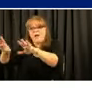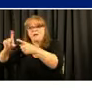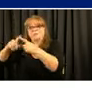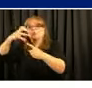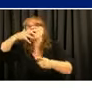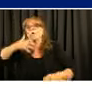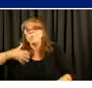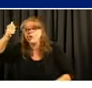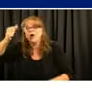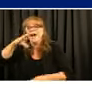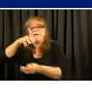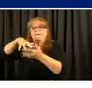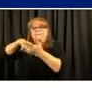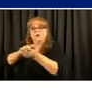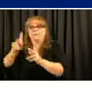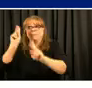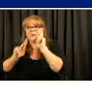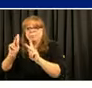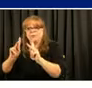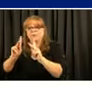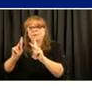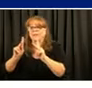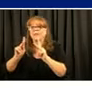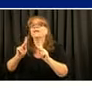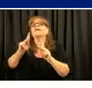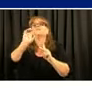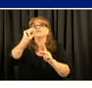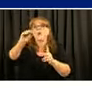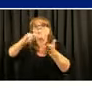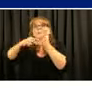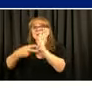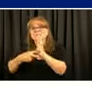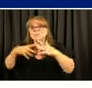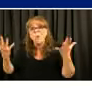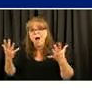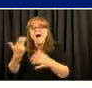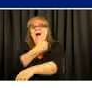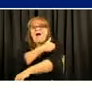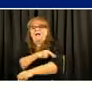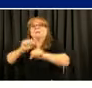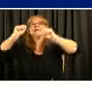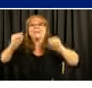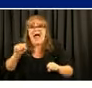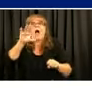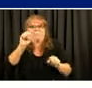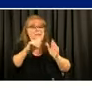much higher rates of hospitalization next slide so these are the those age specific trends that i was